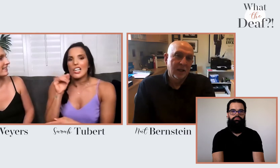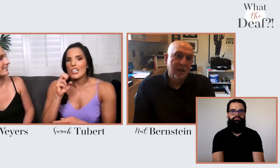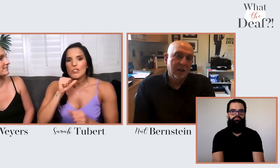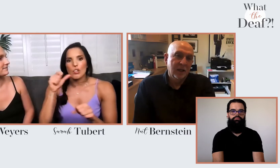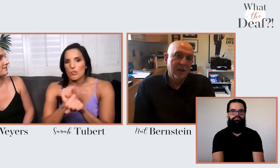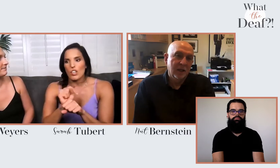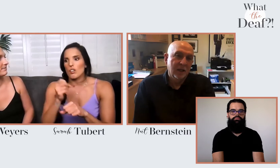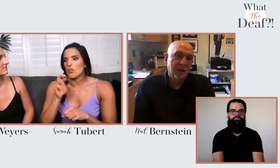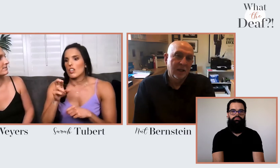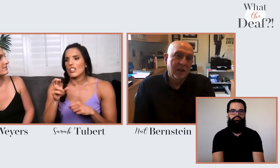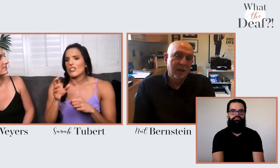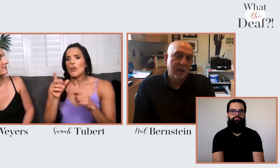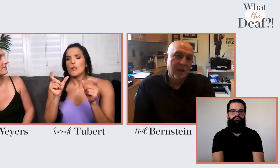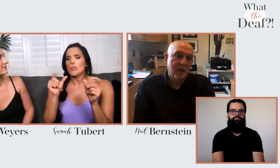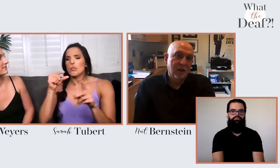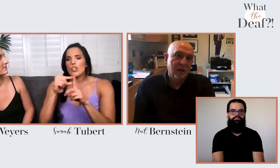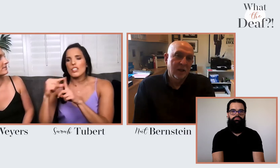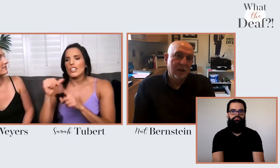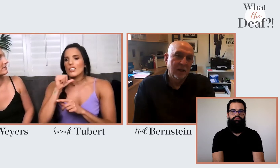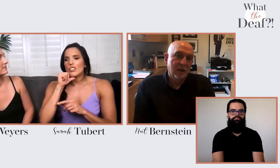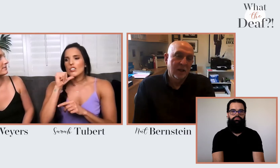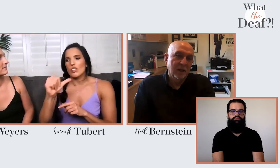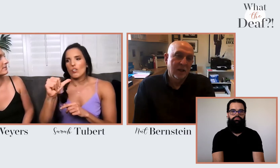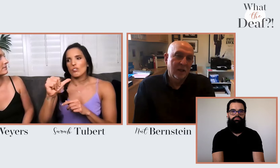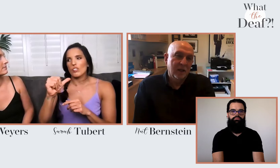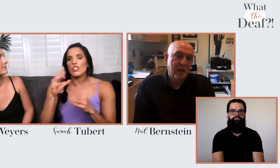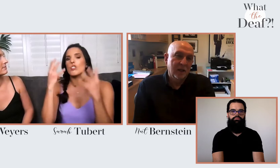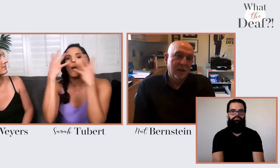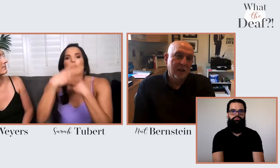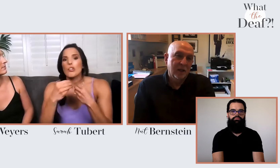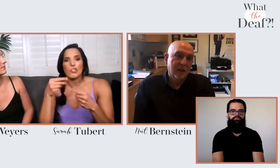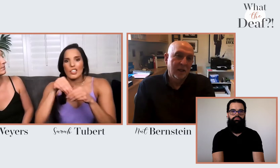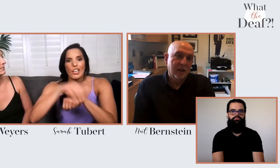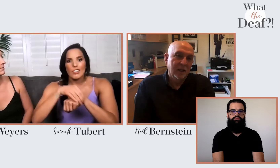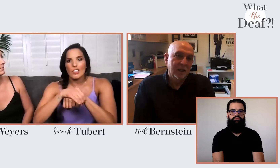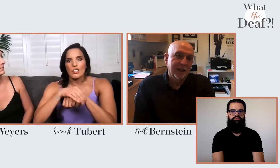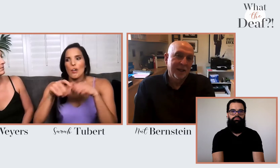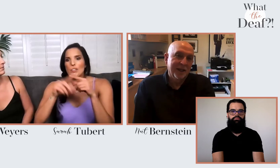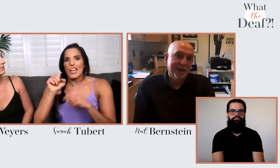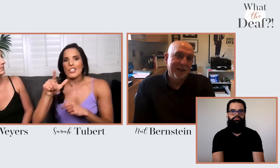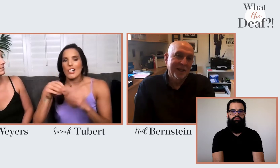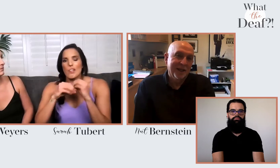the idioms don't work or there's words that just don't, it's so beautiful in English, but an ASL,